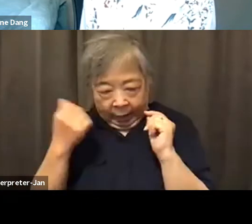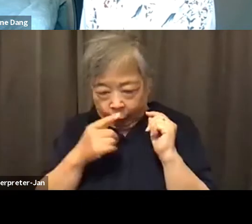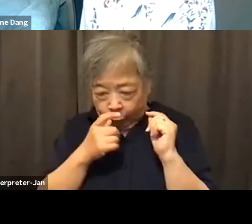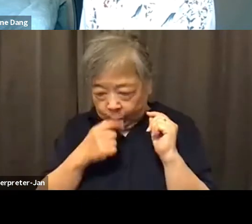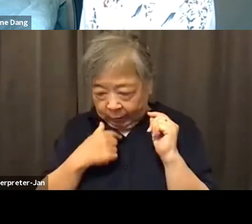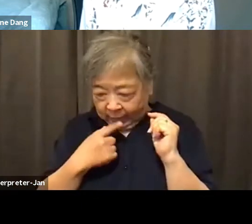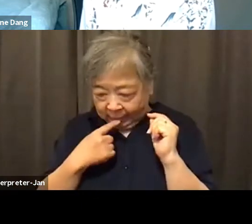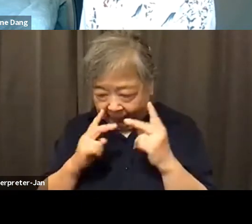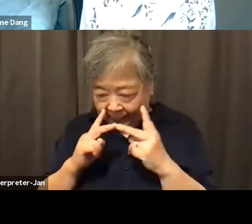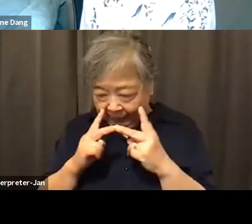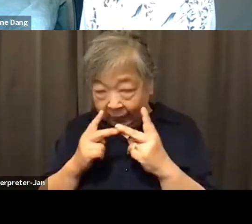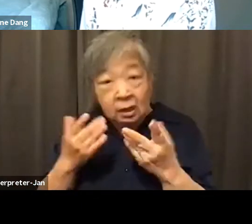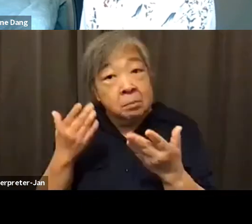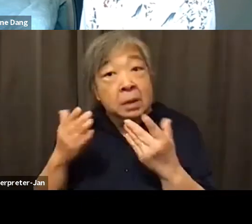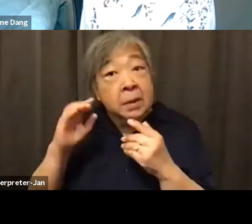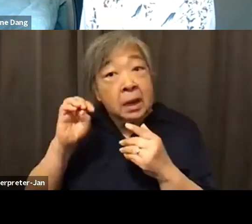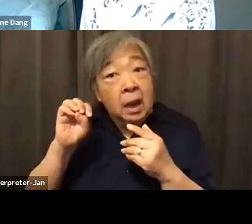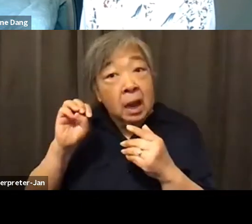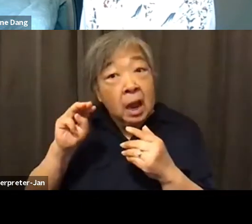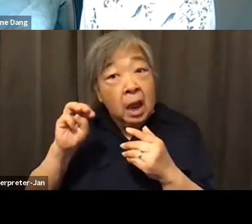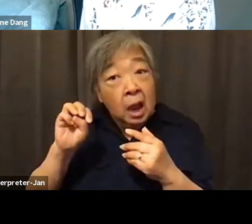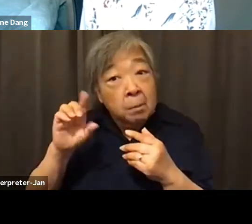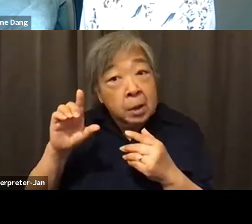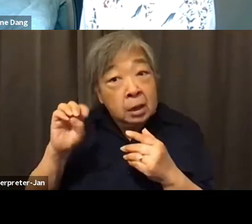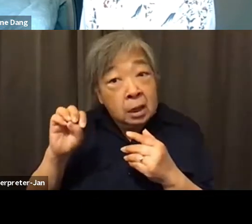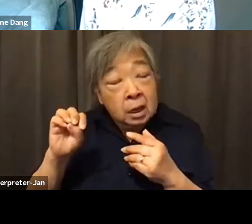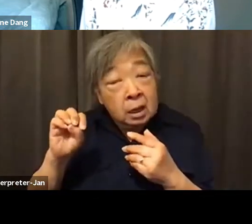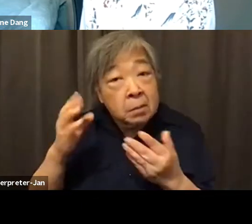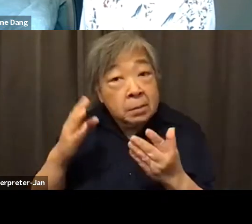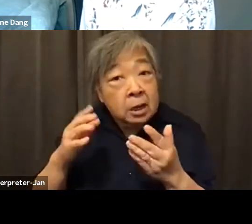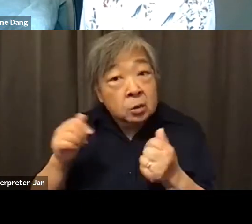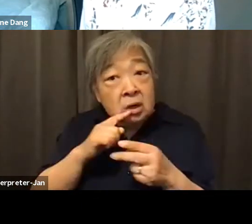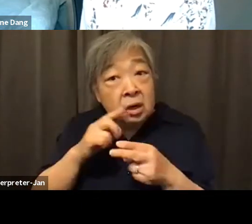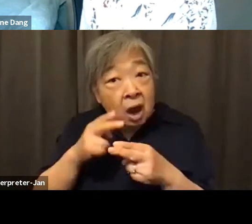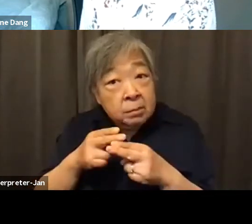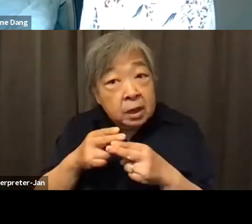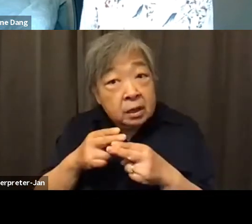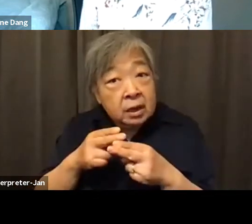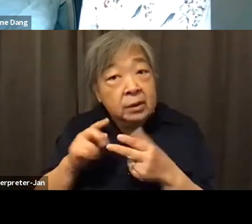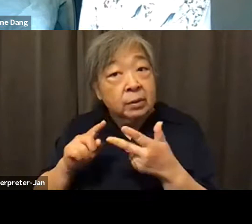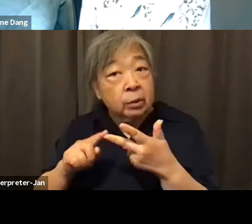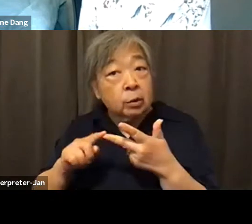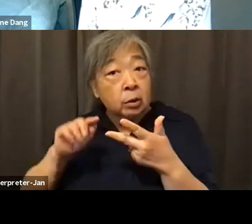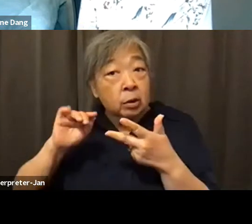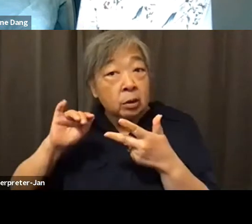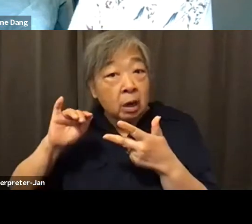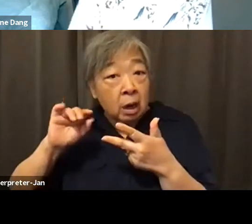Perhaps Emely, you could comment on this, and then Istou will.